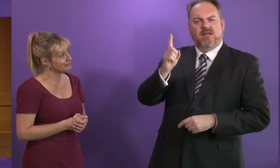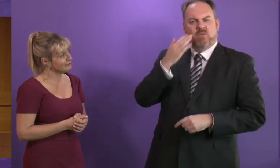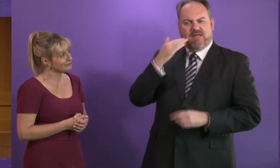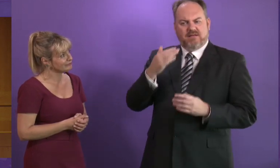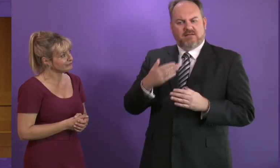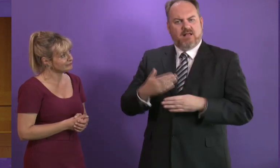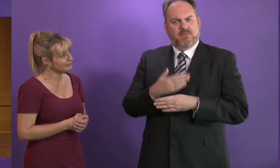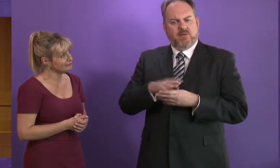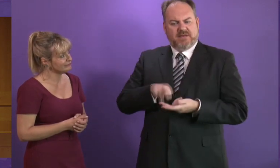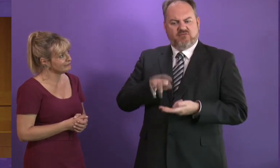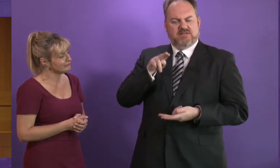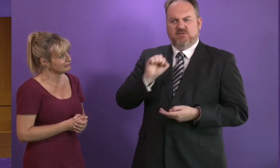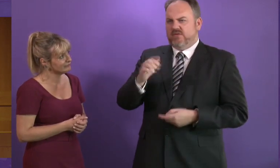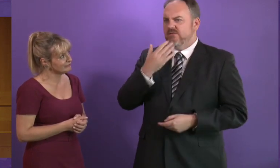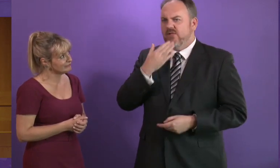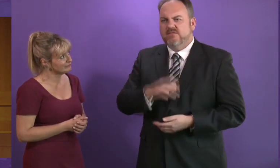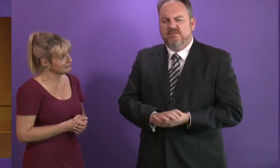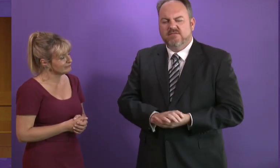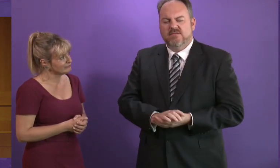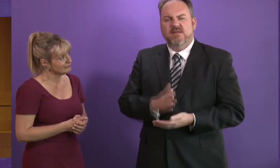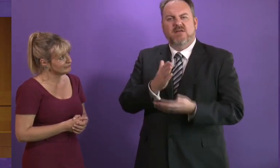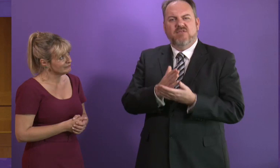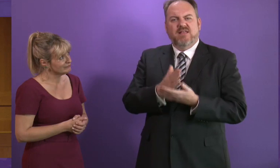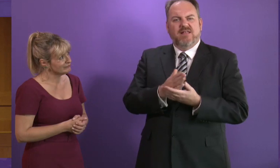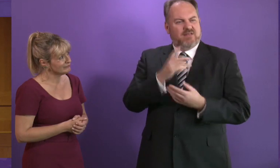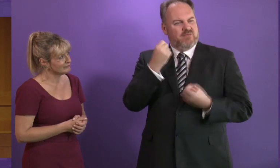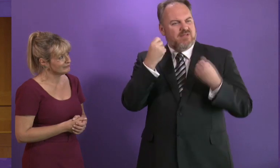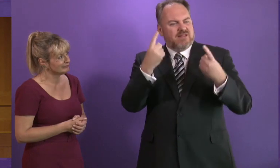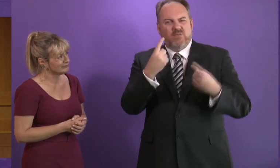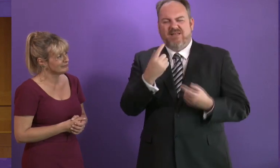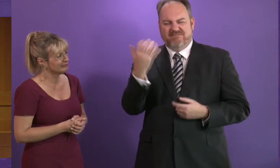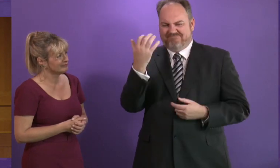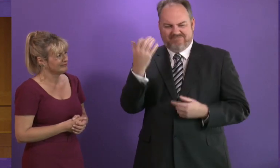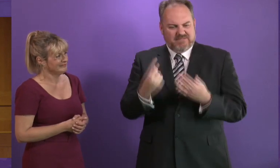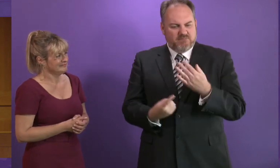of health boards or the matrix—whatever on earth that is—but it is never the fault